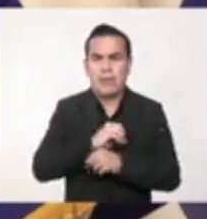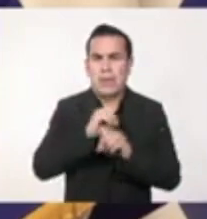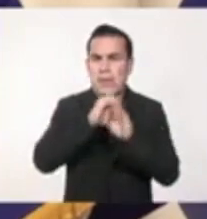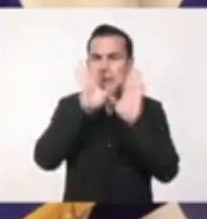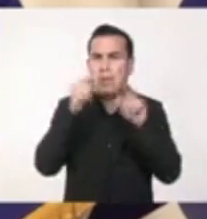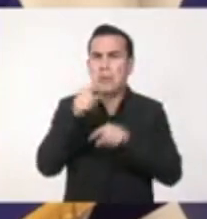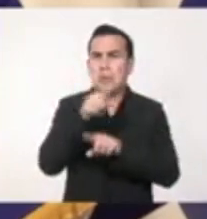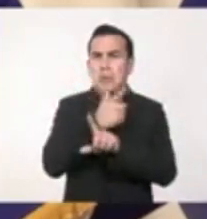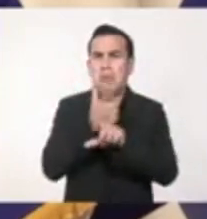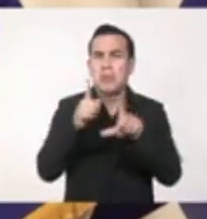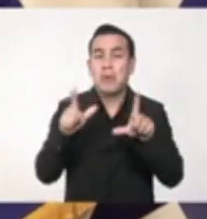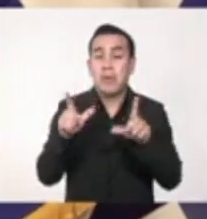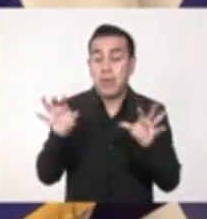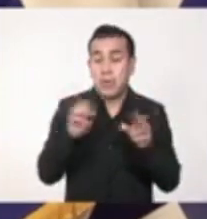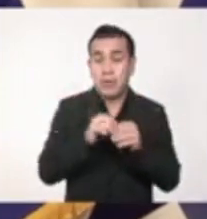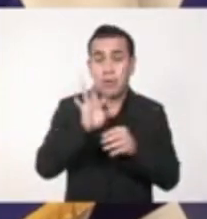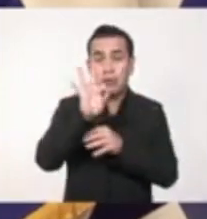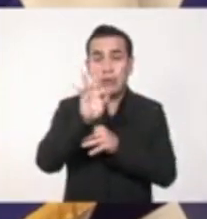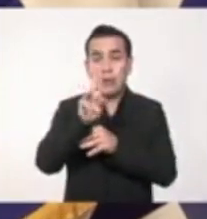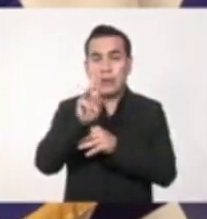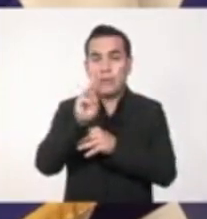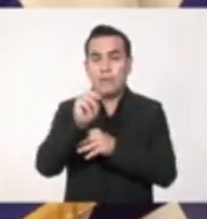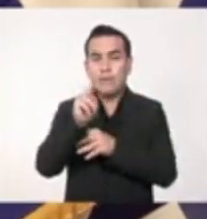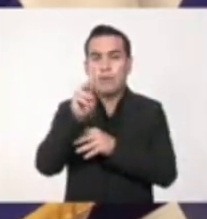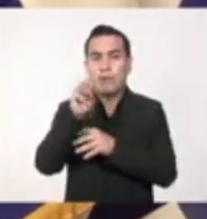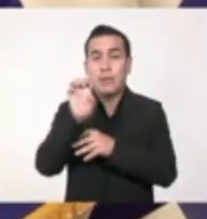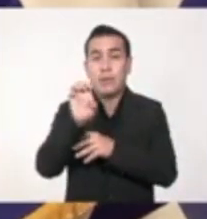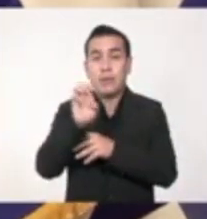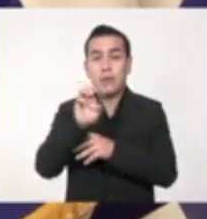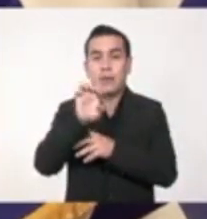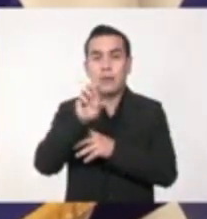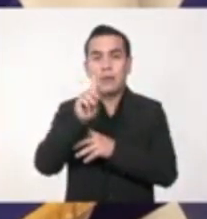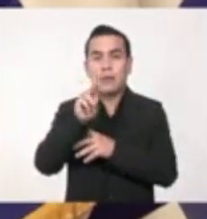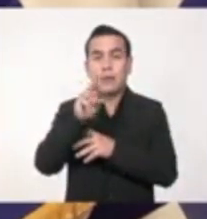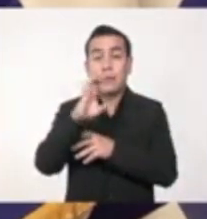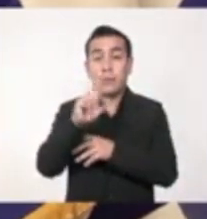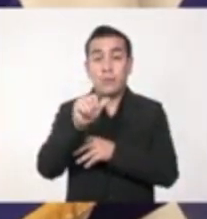they meet, they confuse, and and the Iduca, and the other, Cristóbal, and,